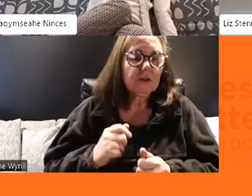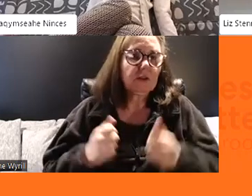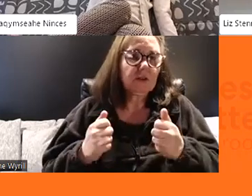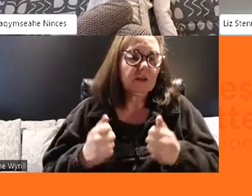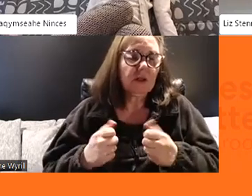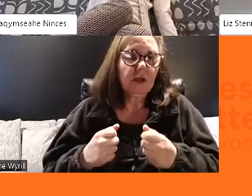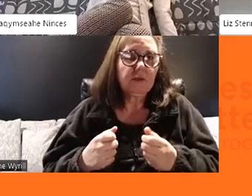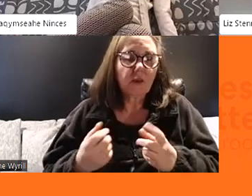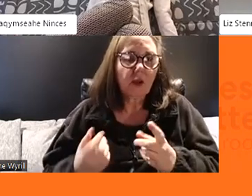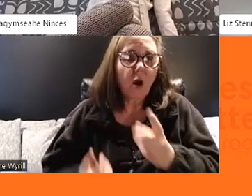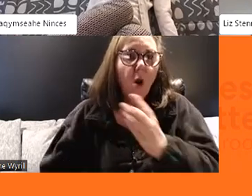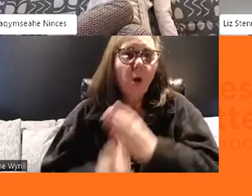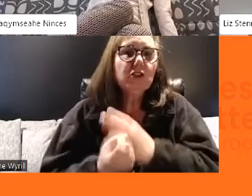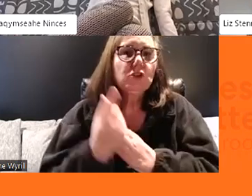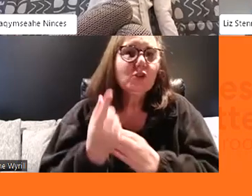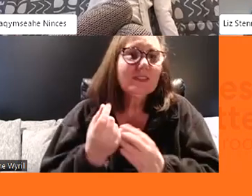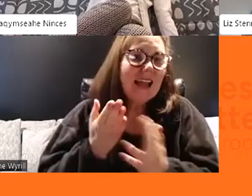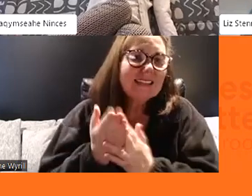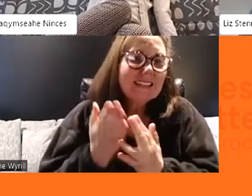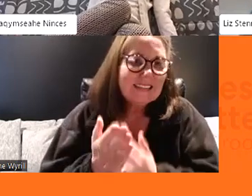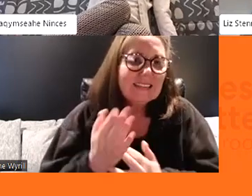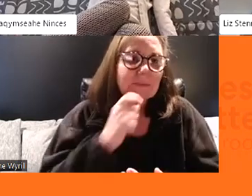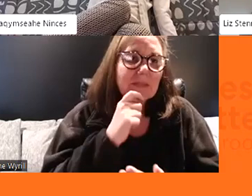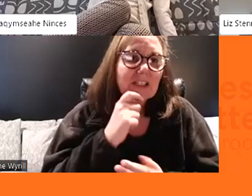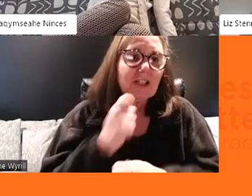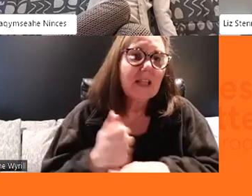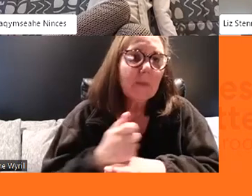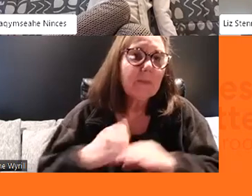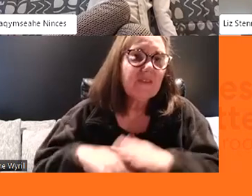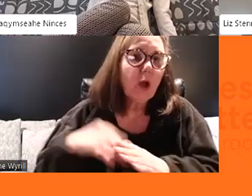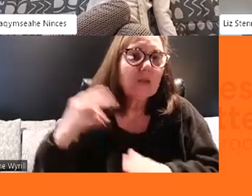feel that that's a bit of a black mark against them. And the opportunities